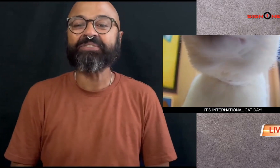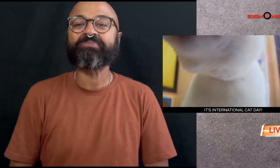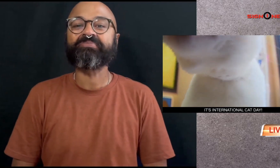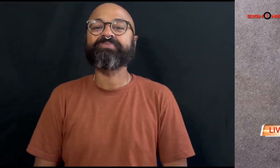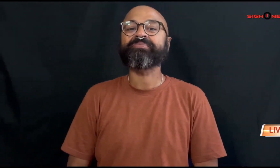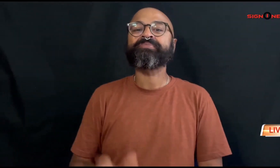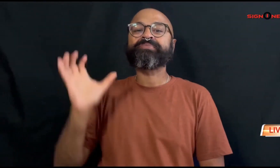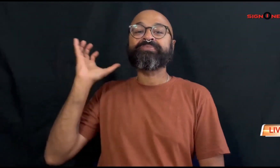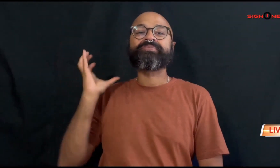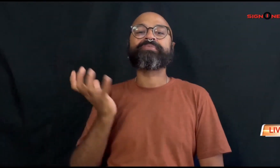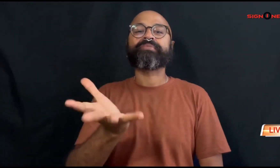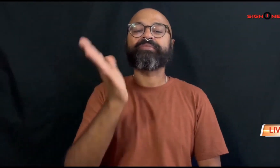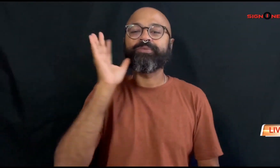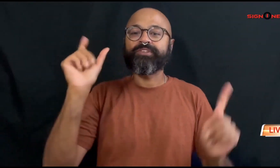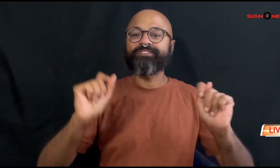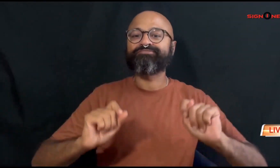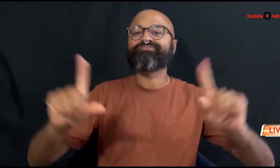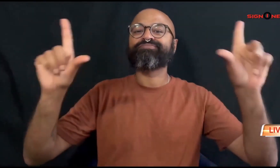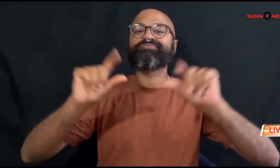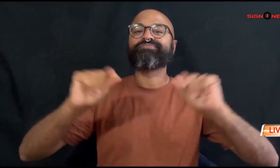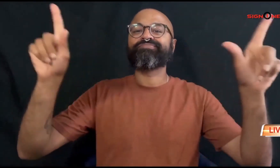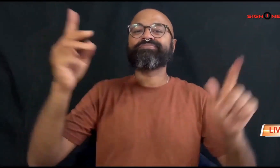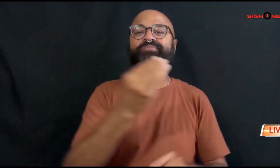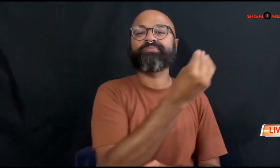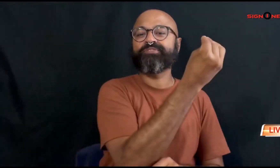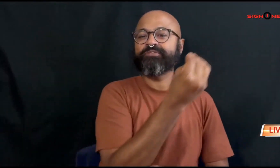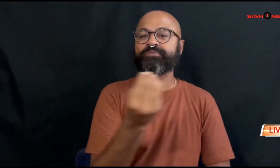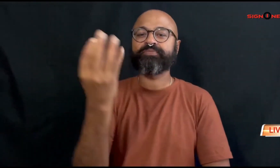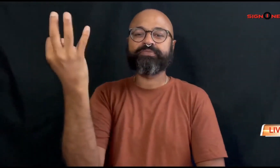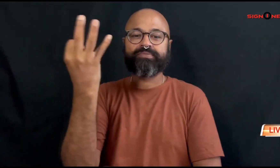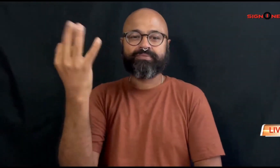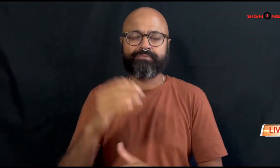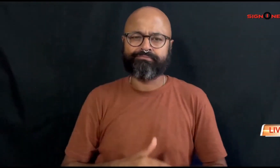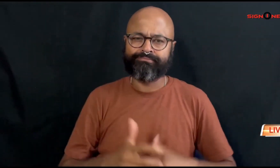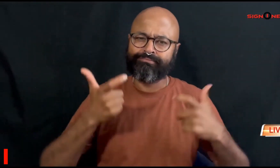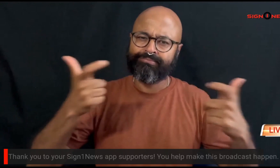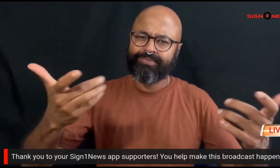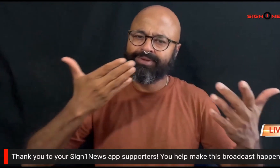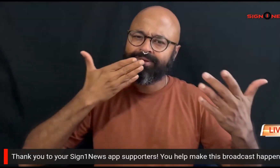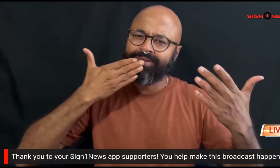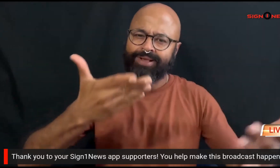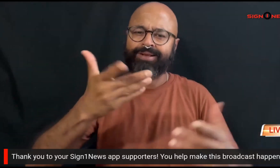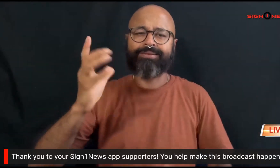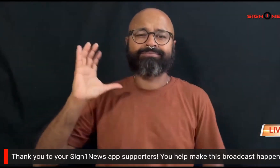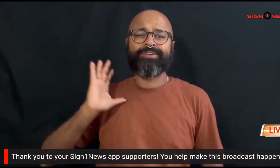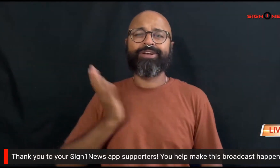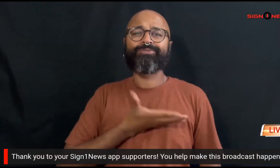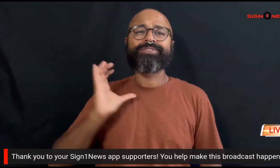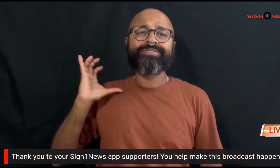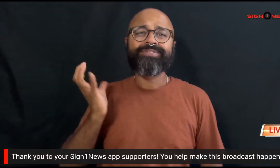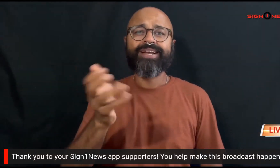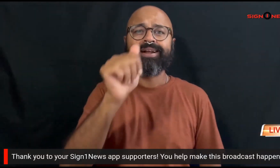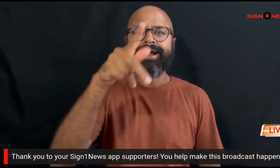Sign one News will be broadcasting updates Monday through Friday. A big thank you to our sign One News app supporters.